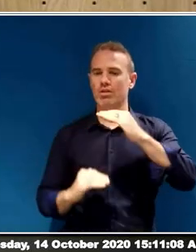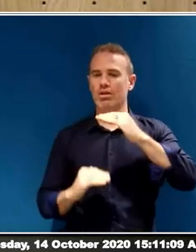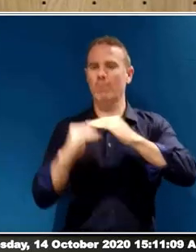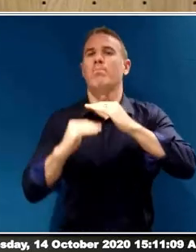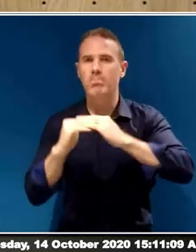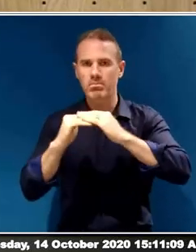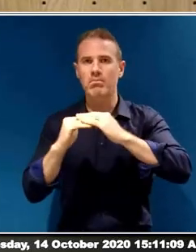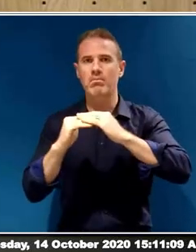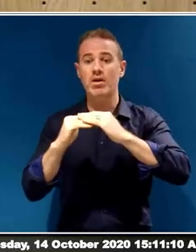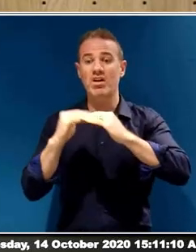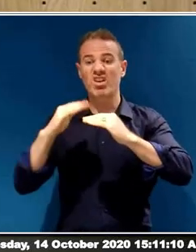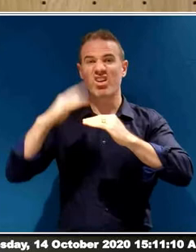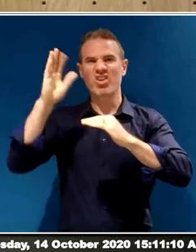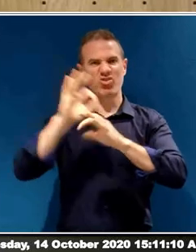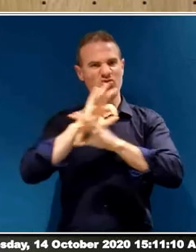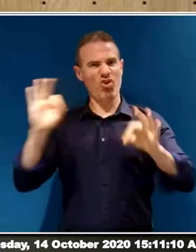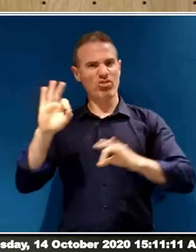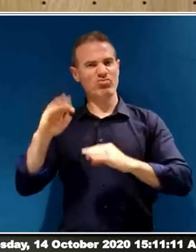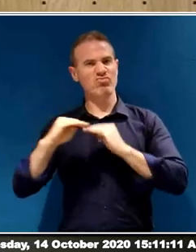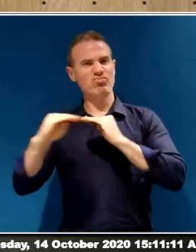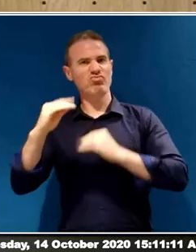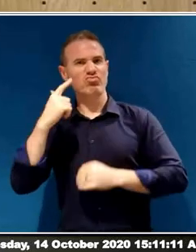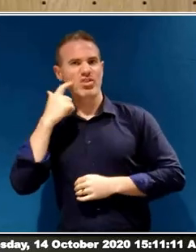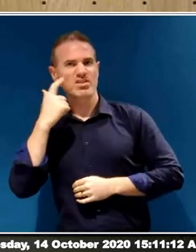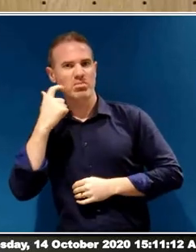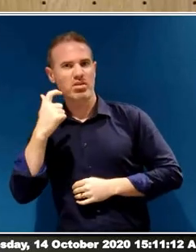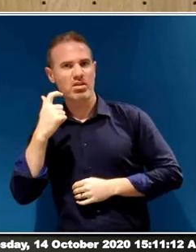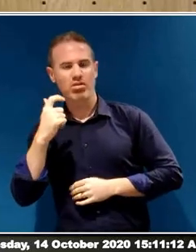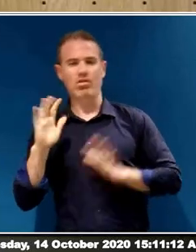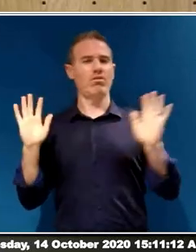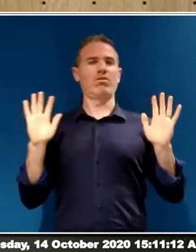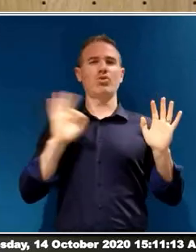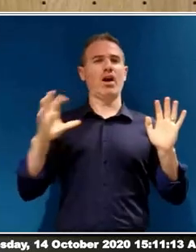differently within legislation to how it's measured in education.